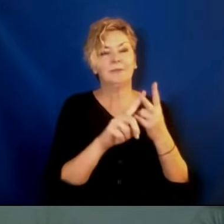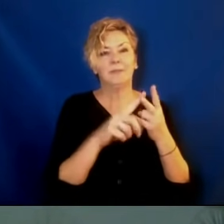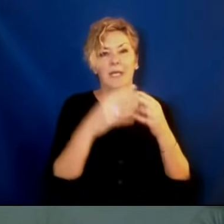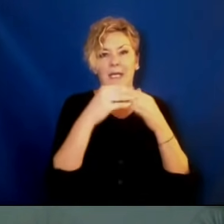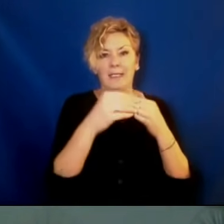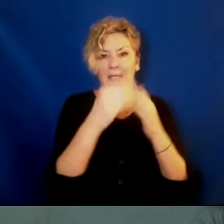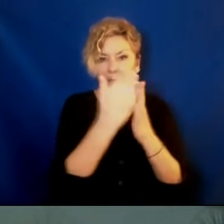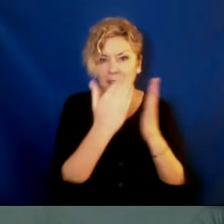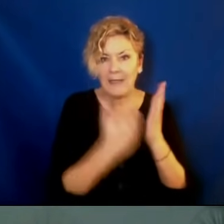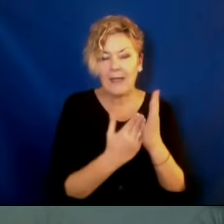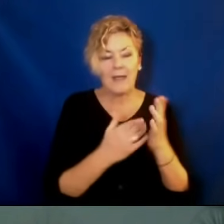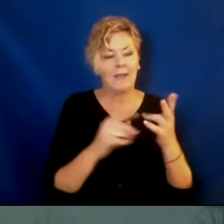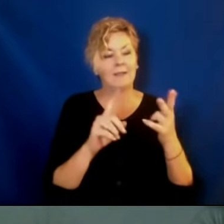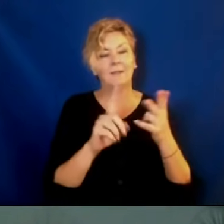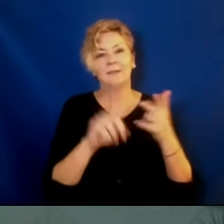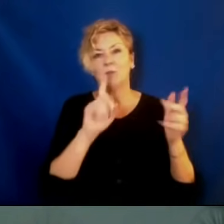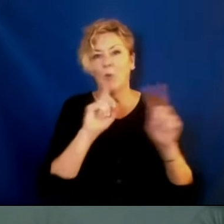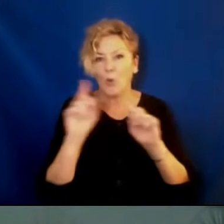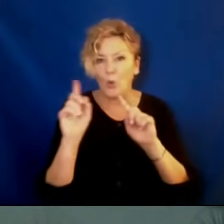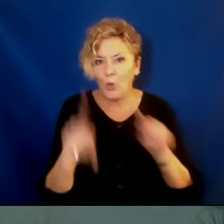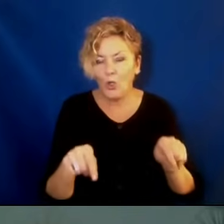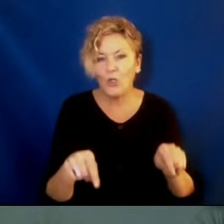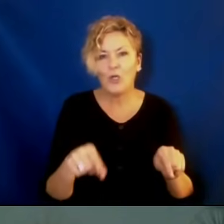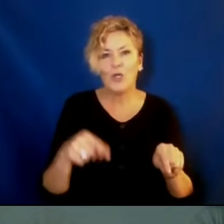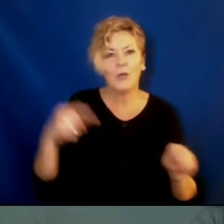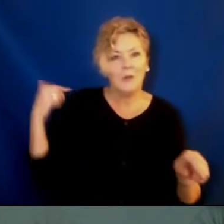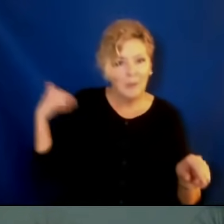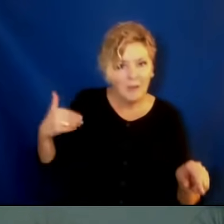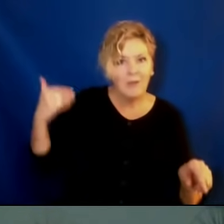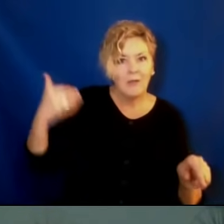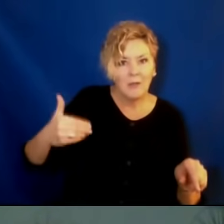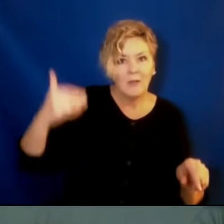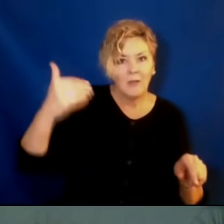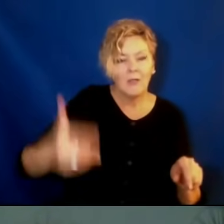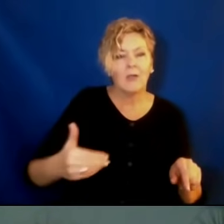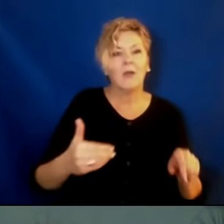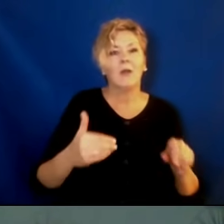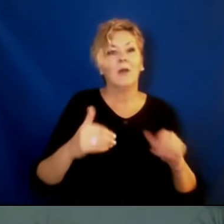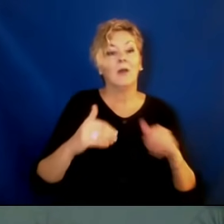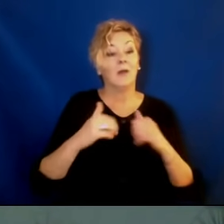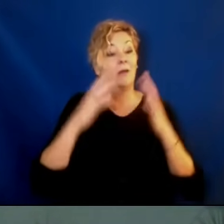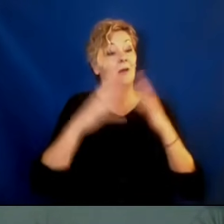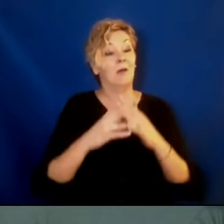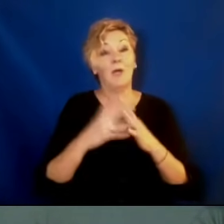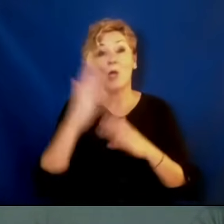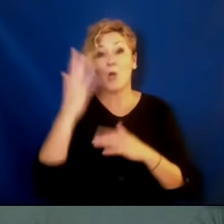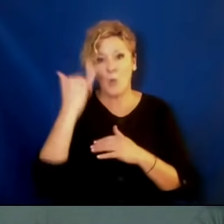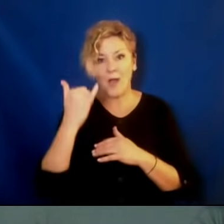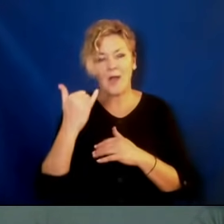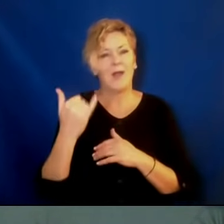occurring. That is our guidance for designing interventions, for delivering interventions,